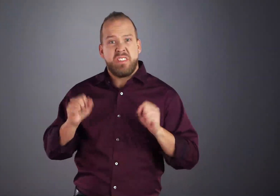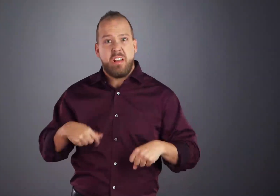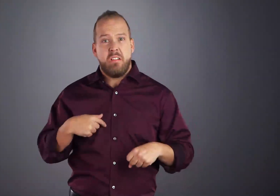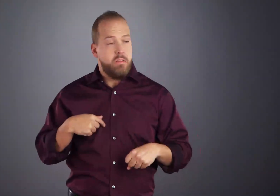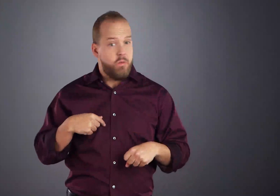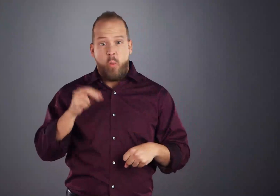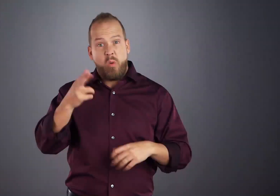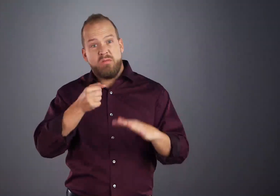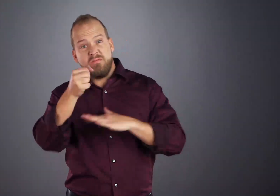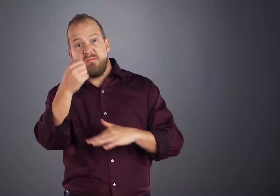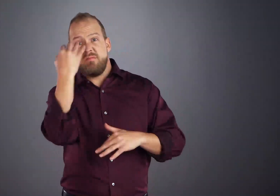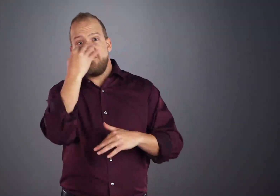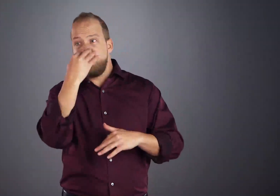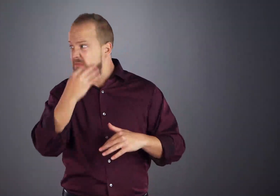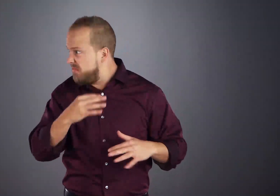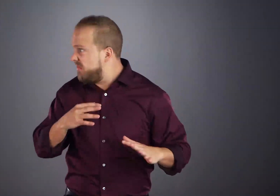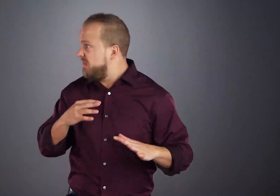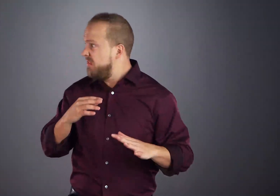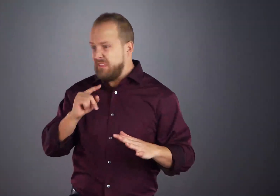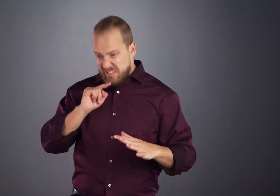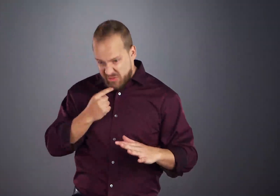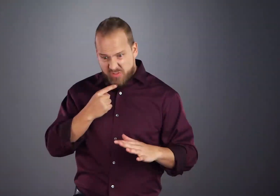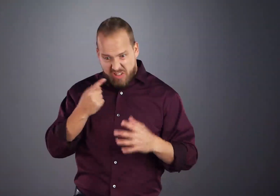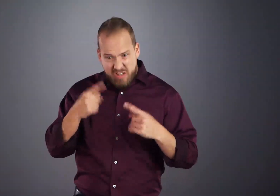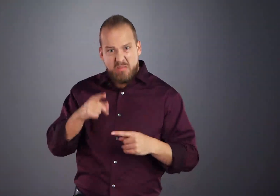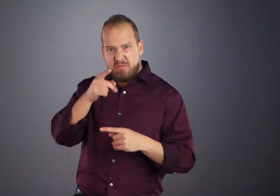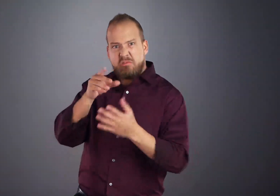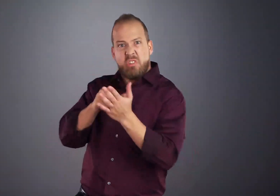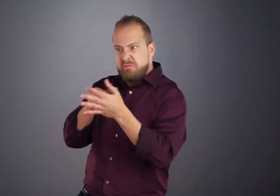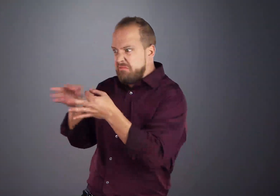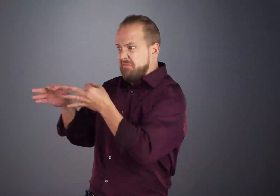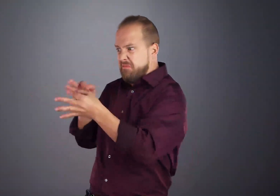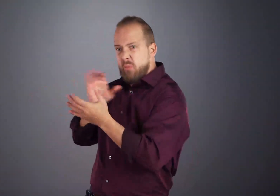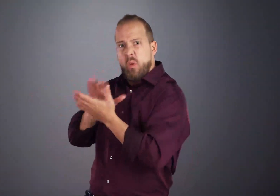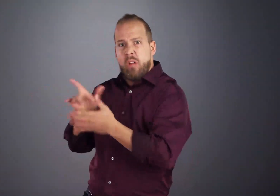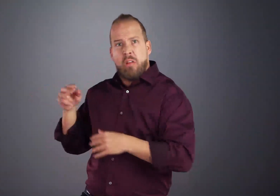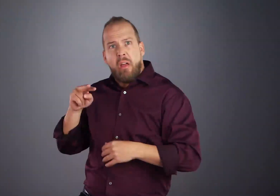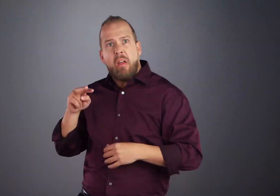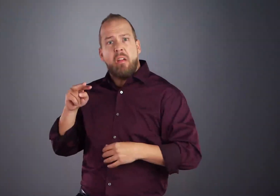She would soon have to give me over to the undertaker or the asylum.